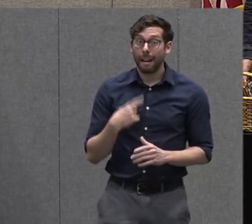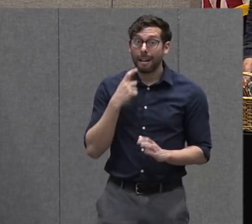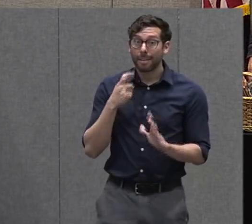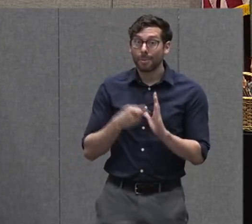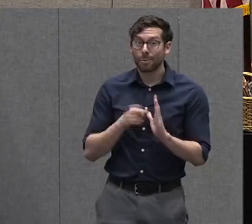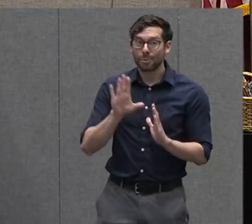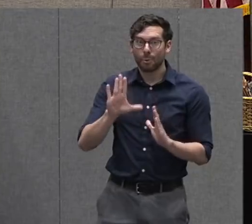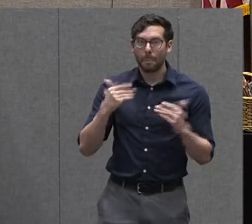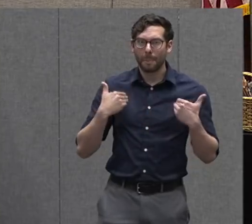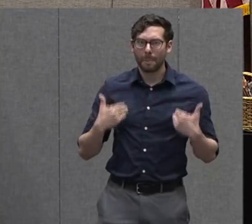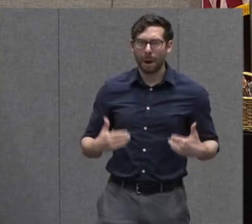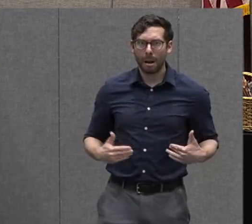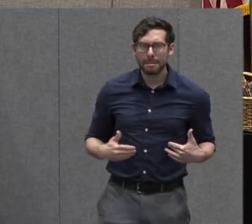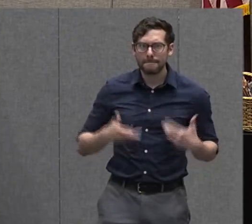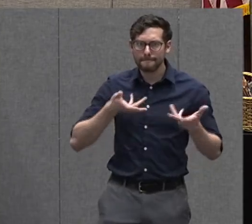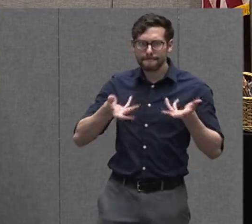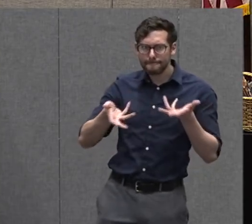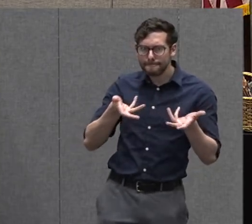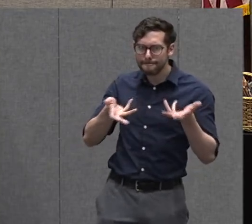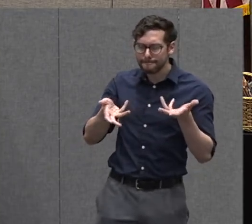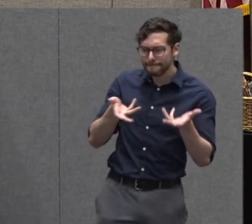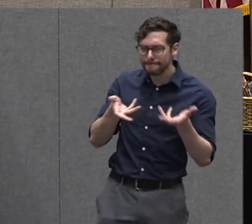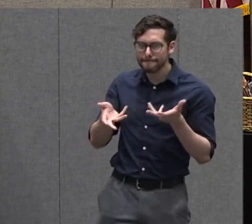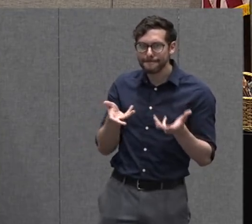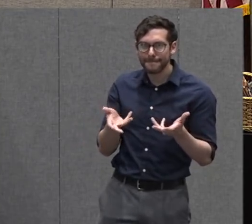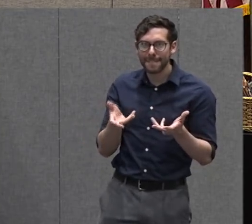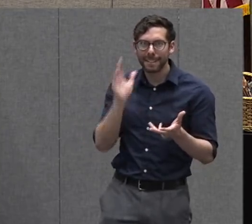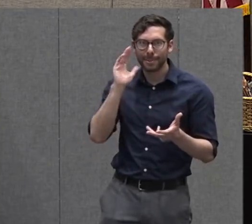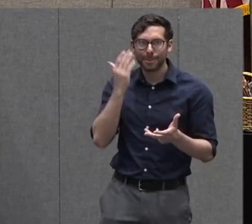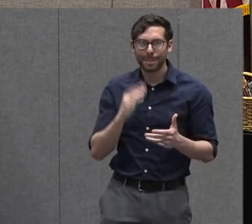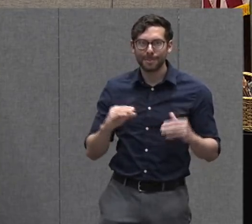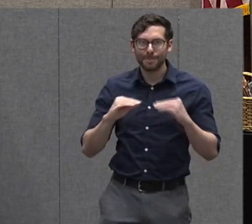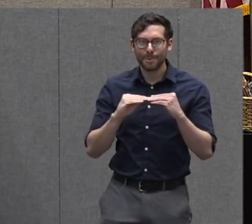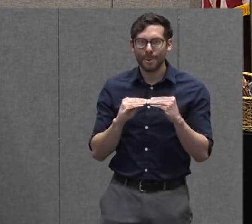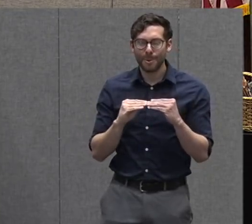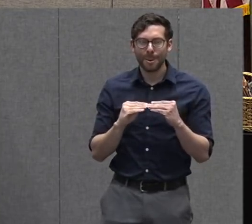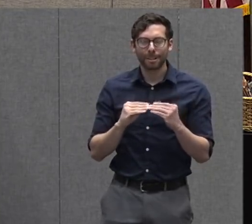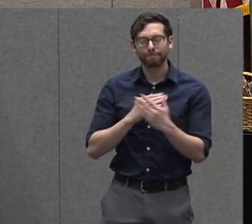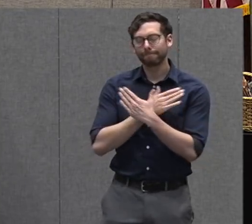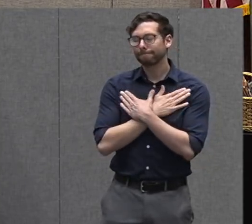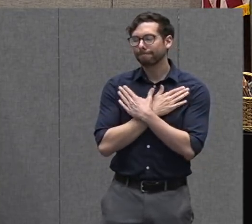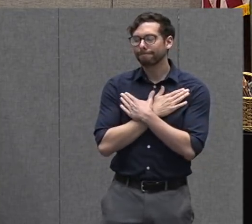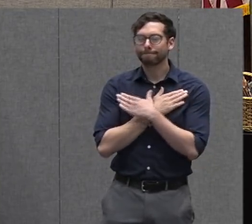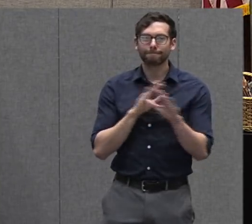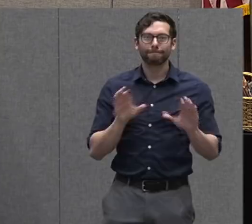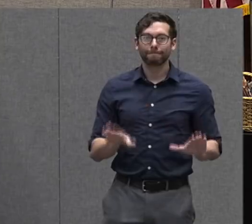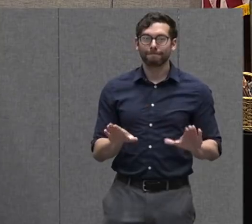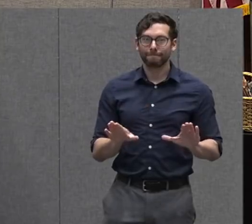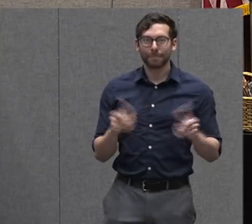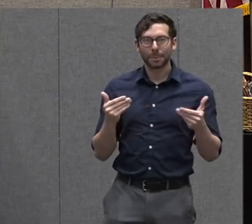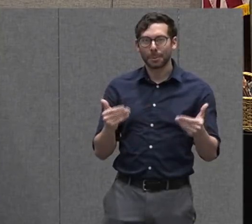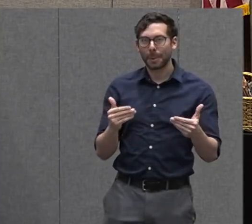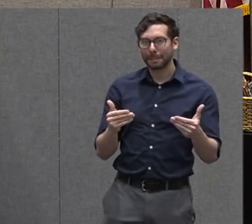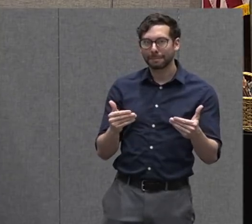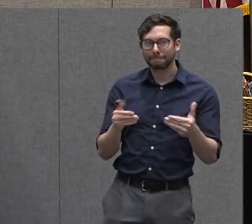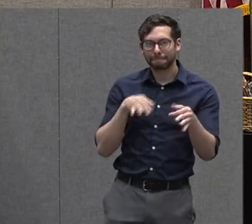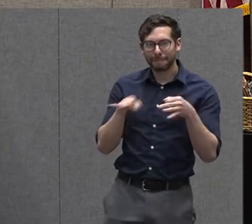that you're a little more relaxed today. So, tell me what you're gonna say. Well, I drank some coffee